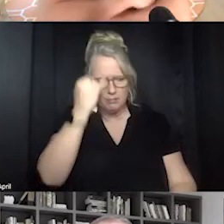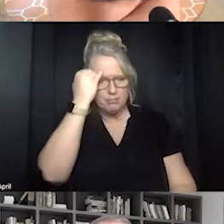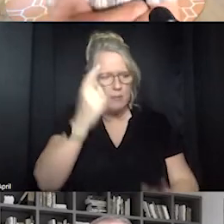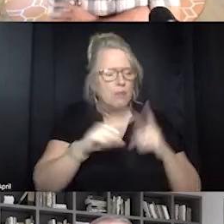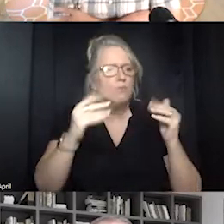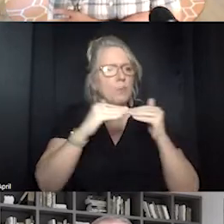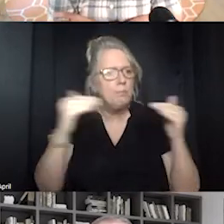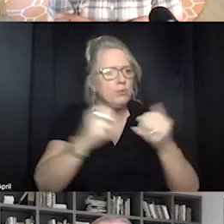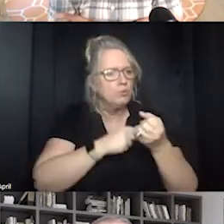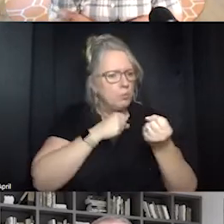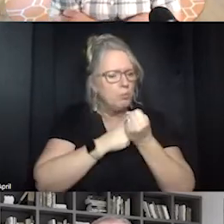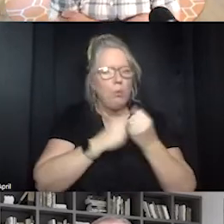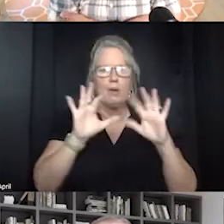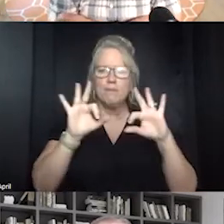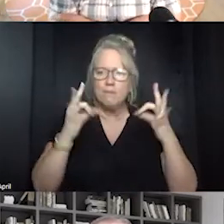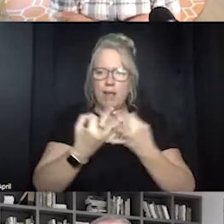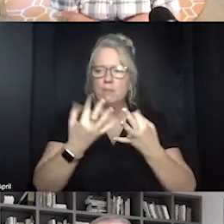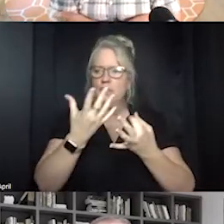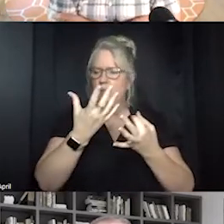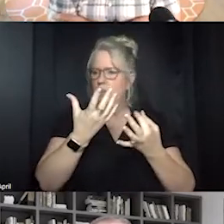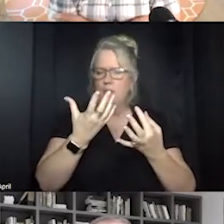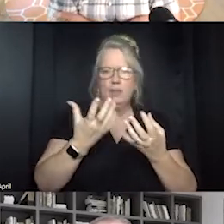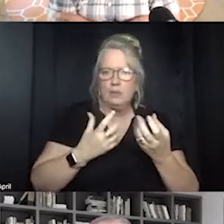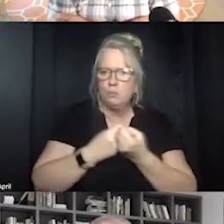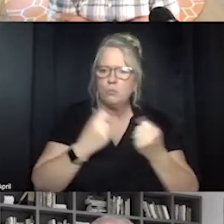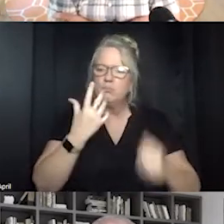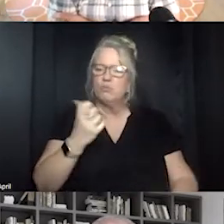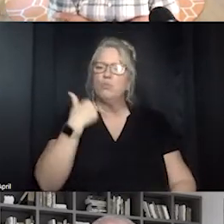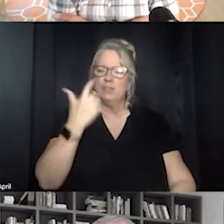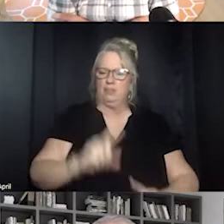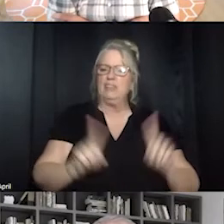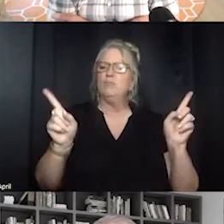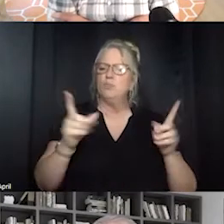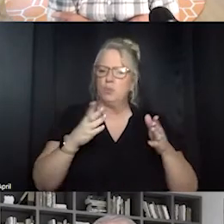FAMILY SUPPORT. IN A LITTLE DIFFERENT WAY. GIVEN THAT WE HAVE GOT A LOT OF CHALLENGES